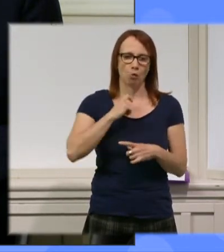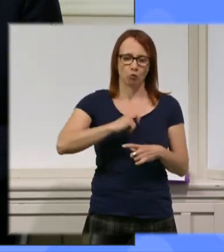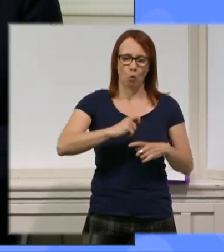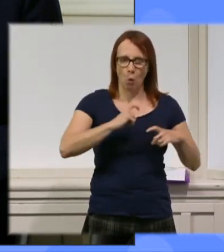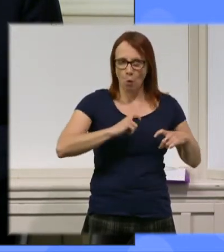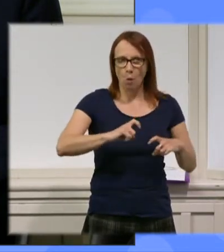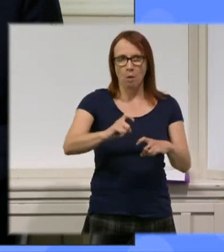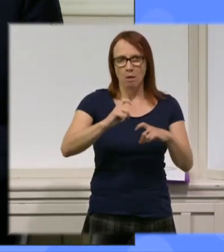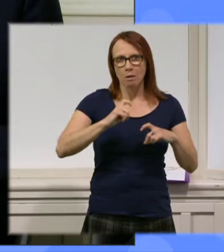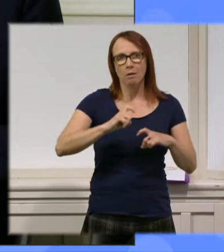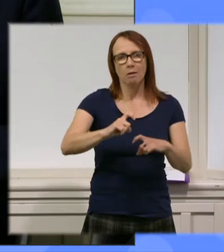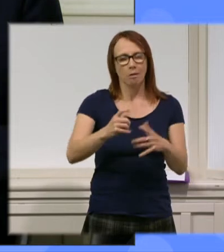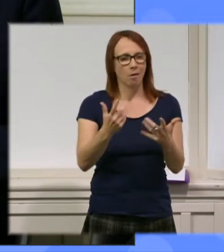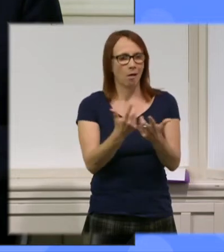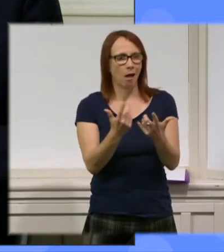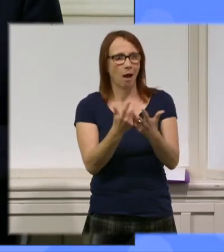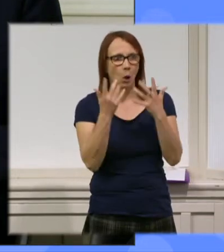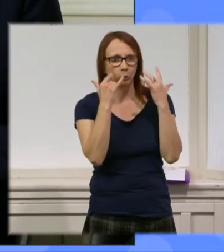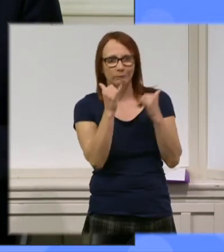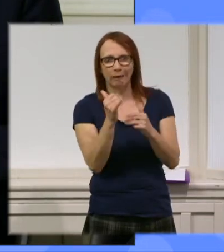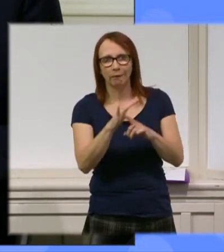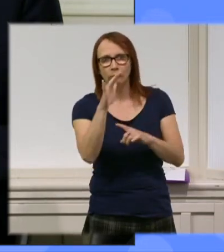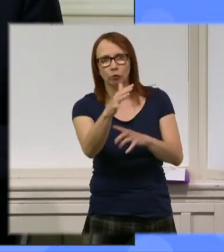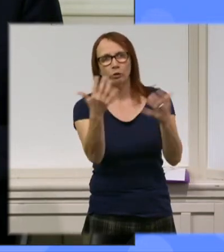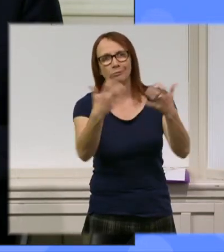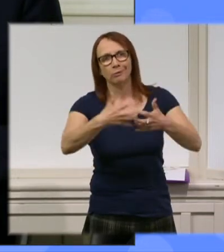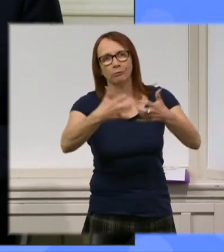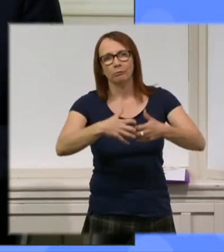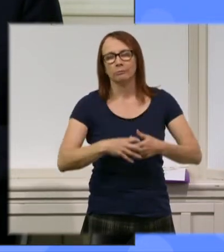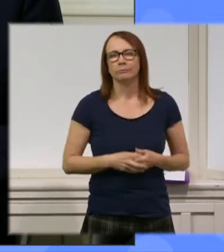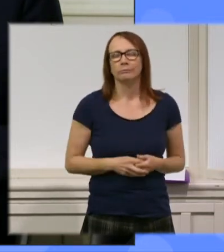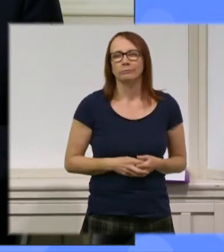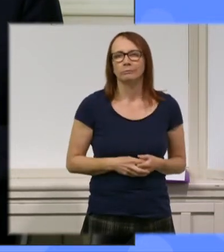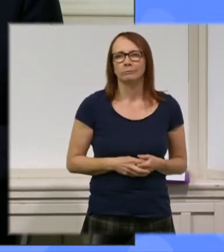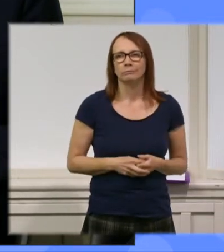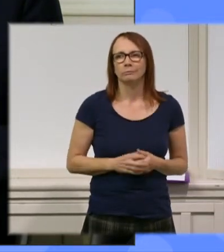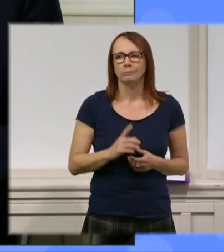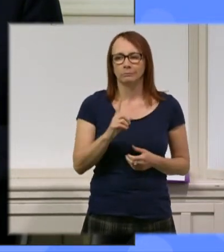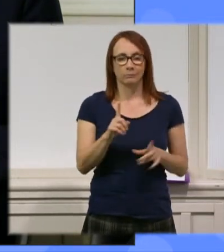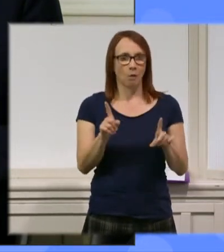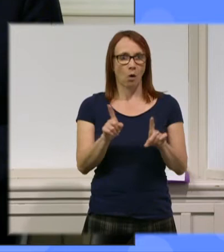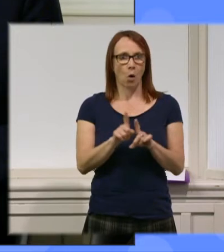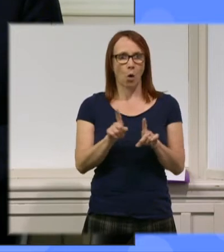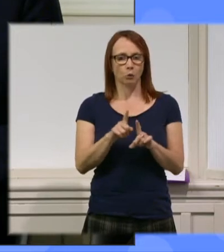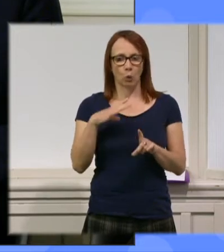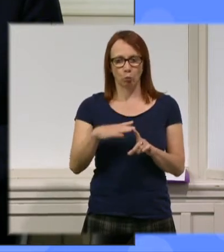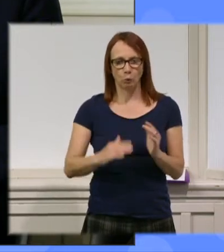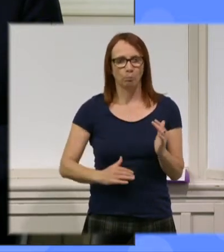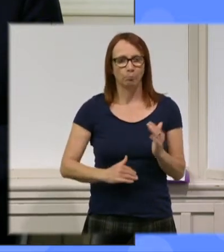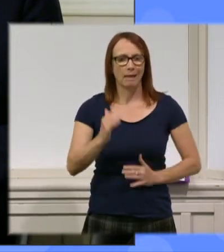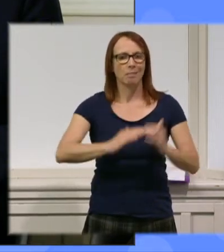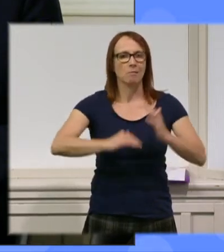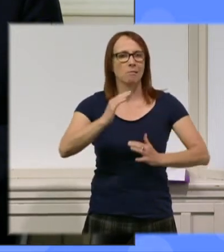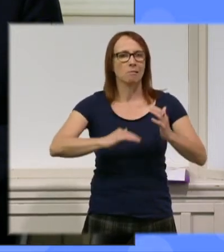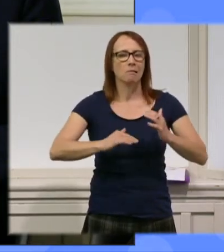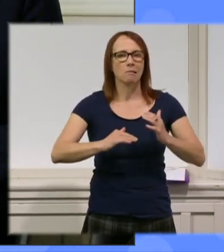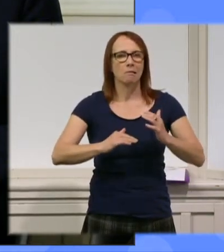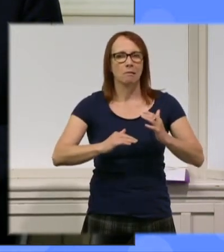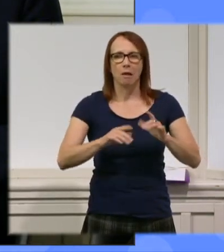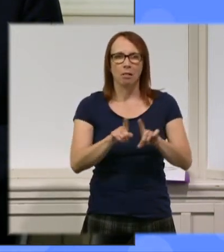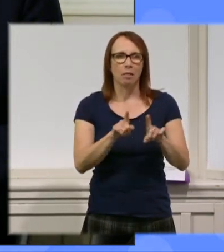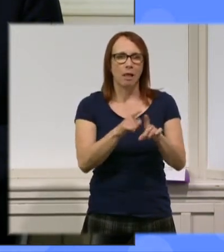in testing but also what we need to and be looking at well a lot of these